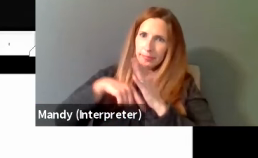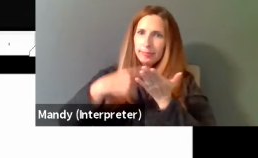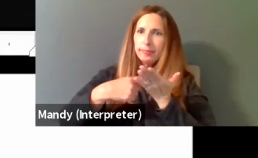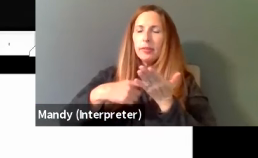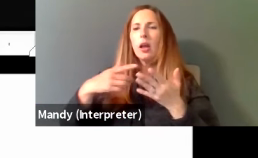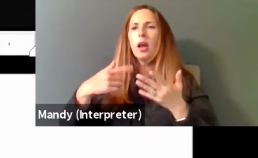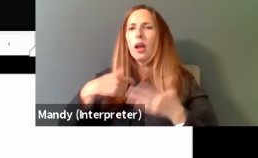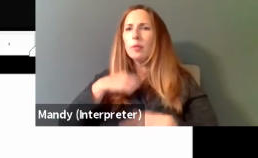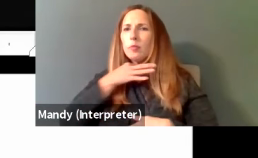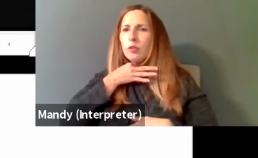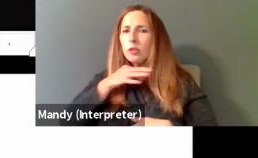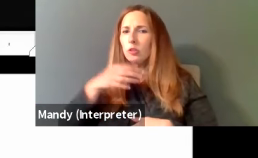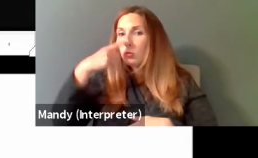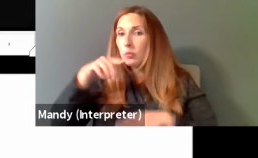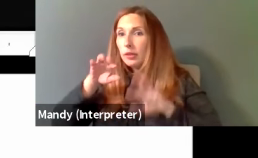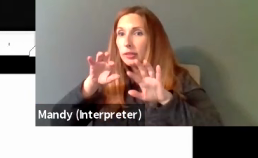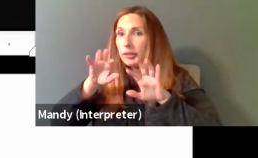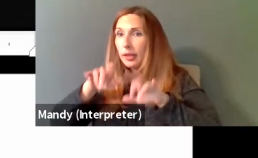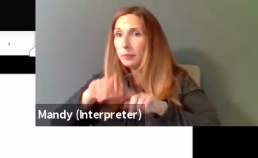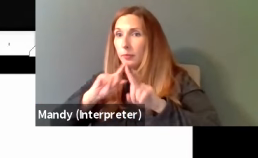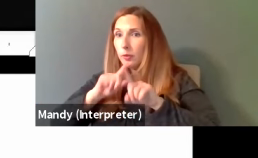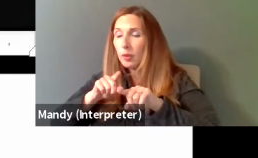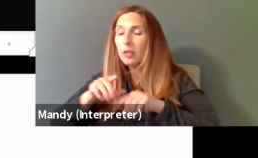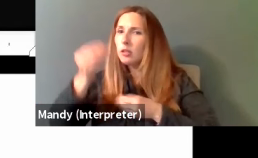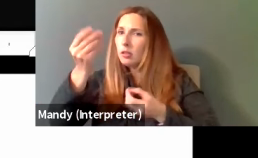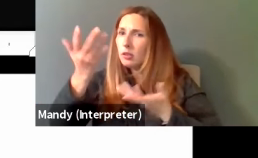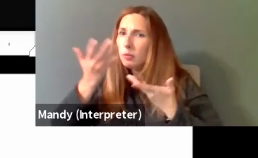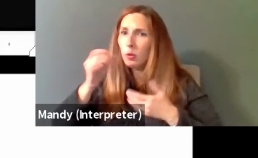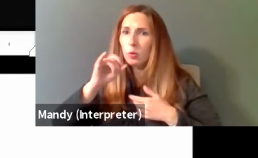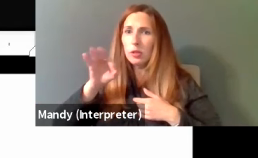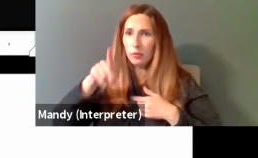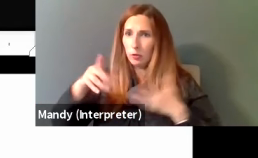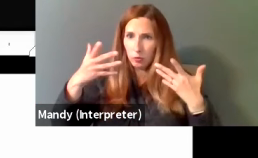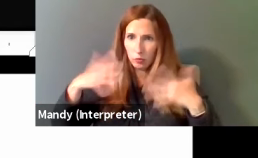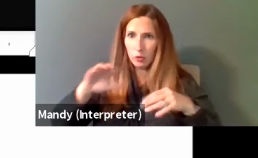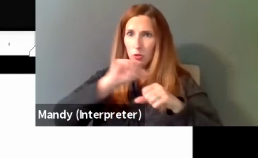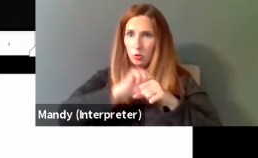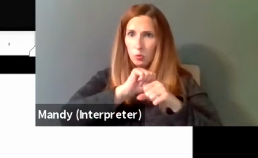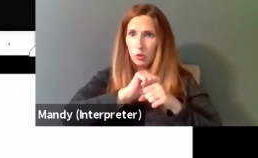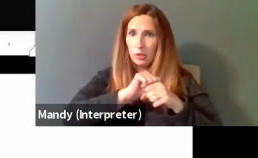whether or not you have worked at an organization that has a language access plan.